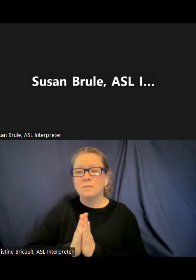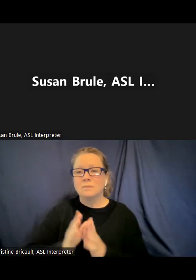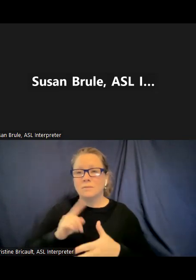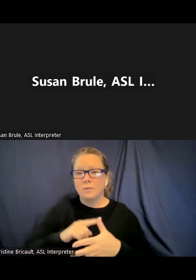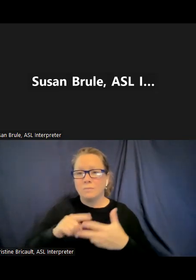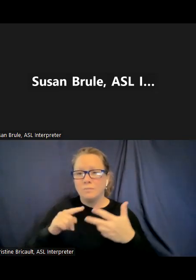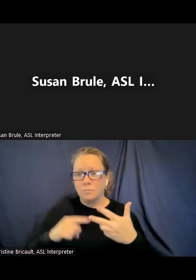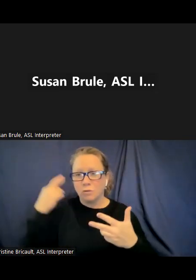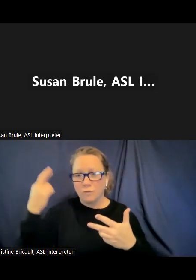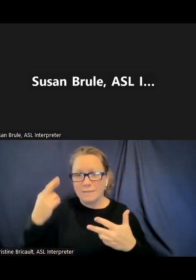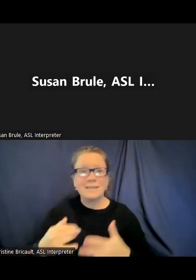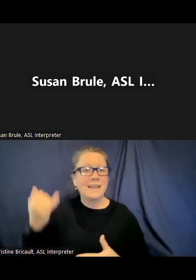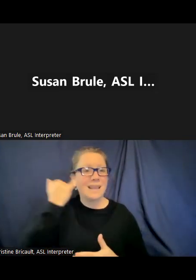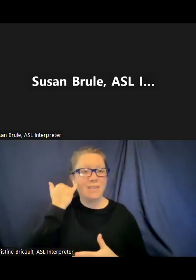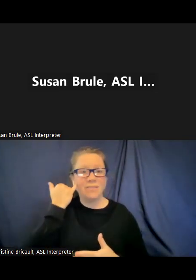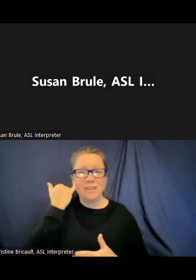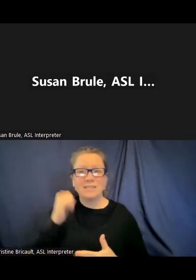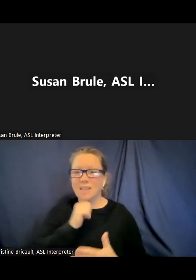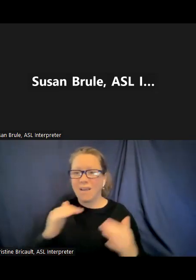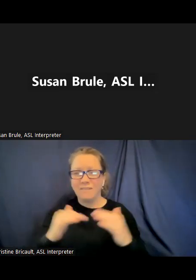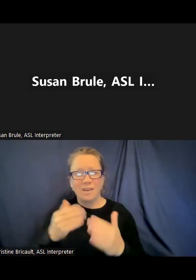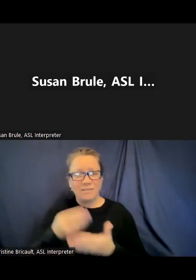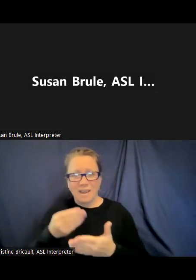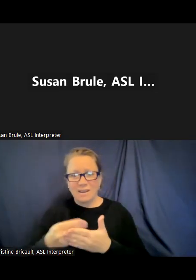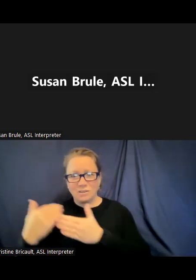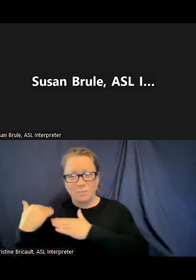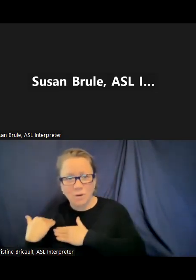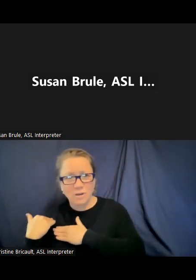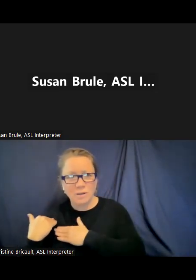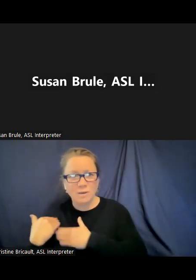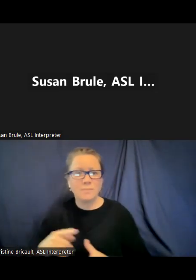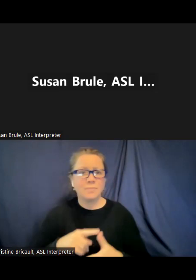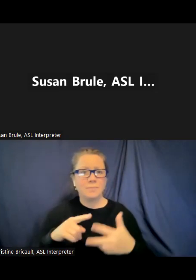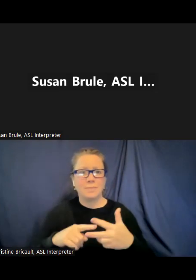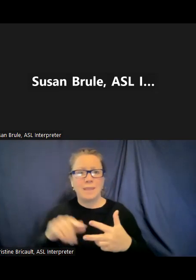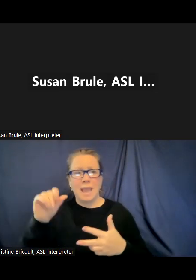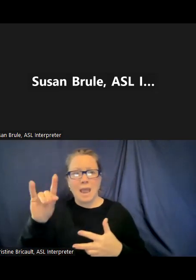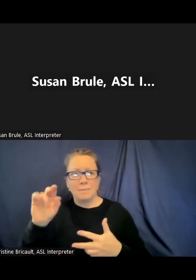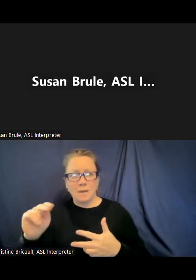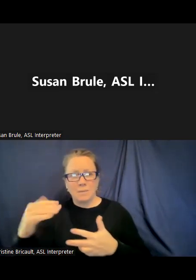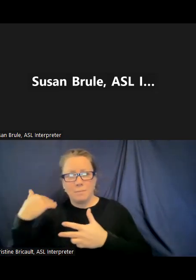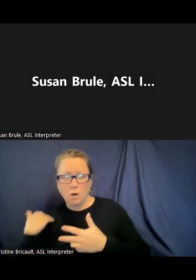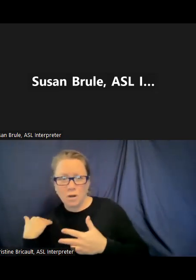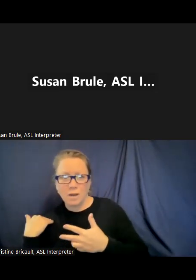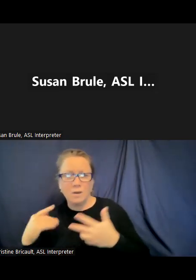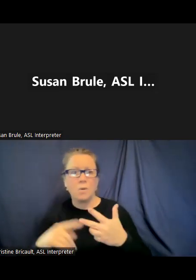Undue financial burden. Undue administrative burden. Or fundamental alteration.